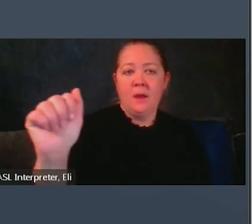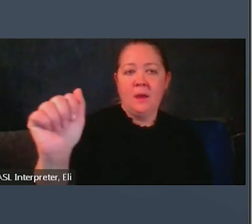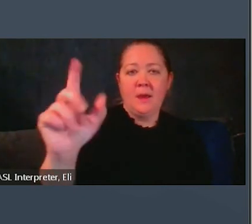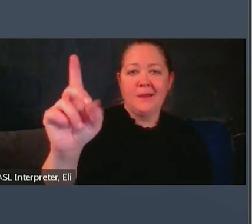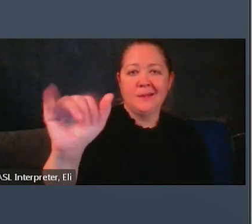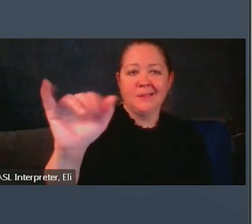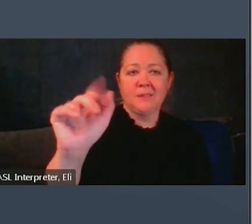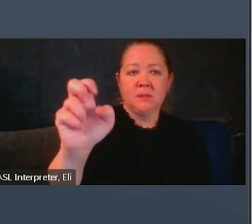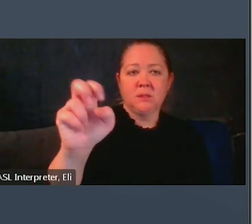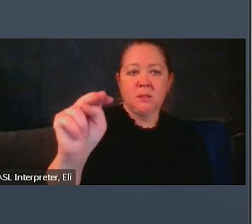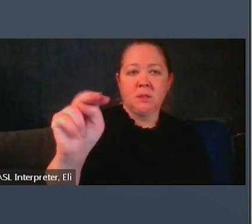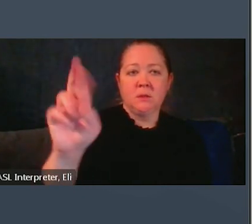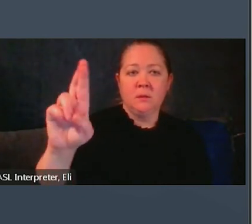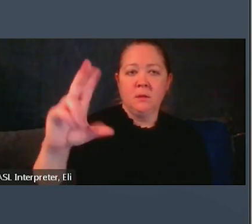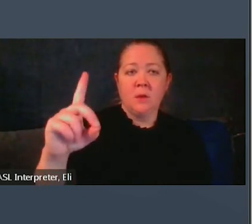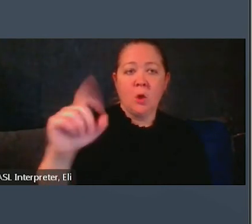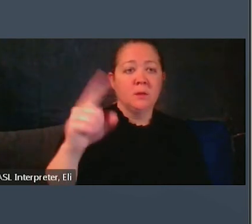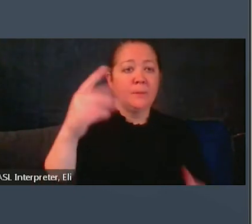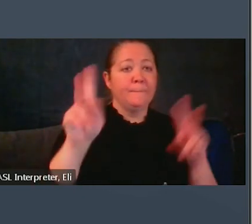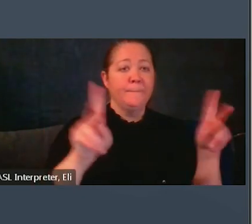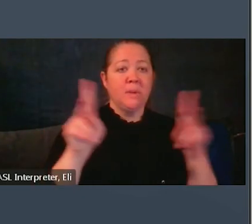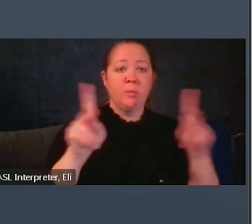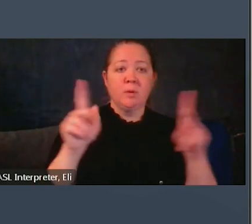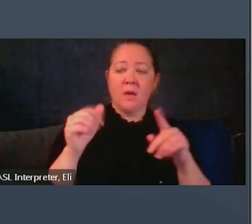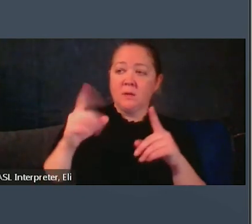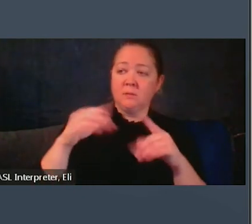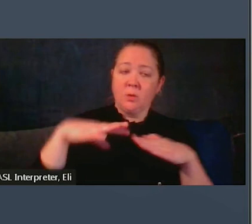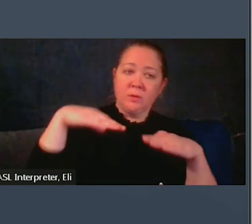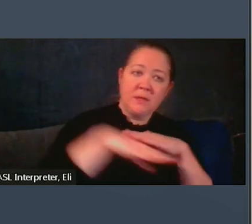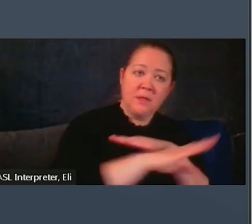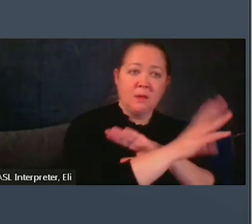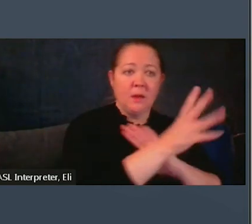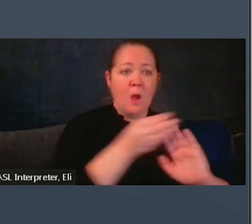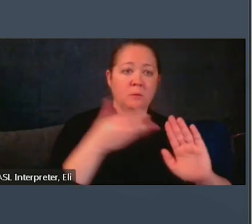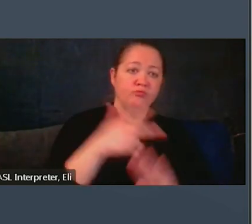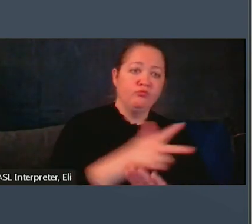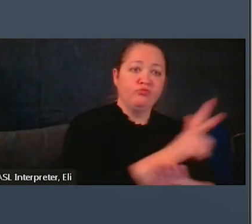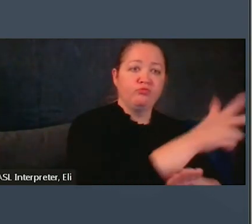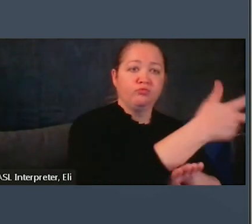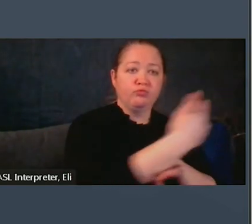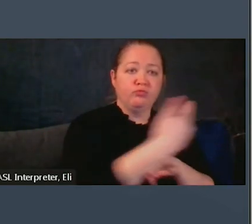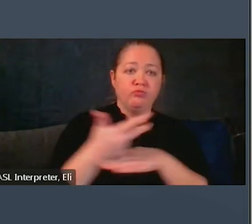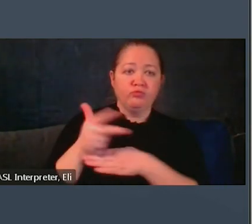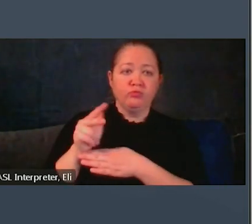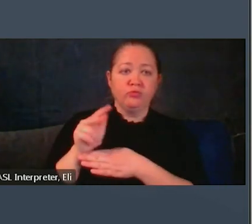in the neighborhood and make sure that is distinguished between the neighborhood in this facility. That's being built,